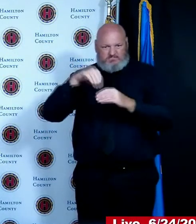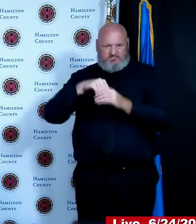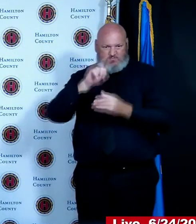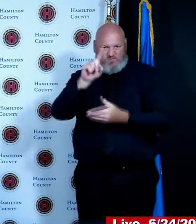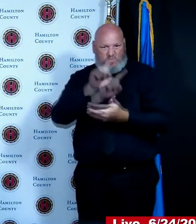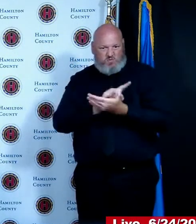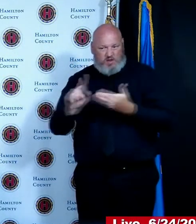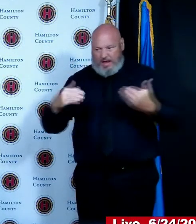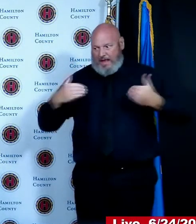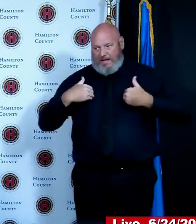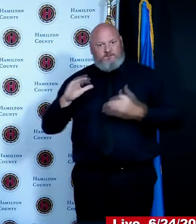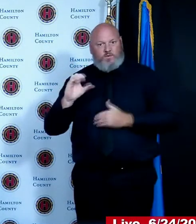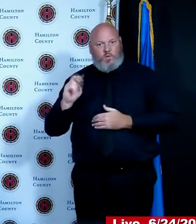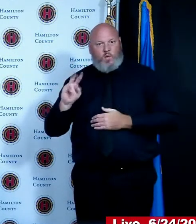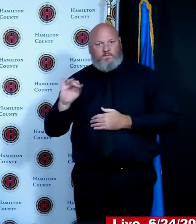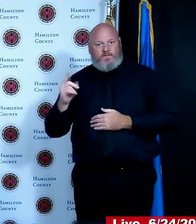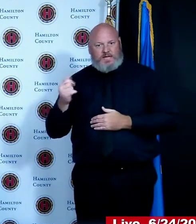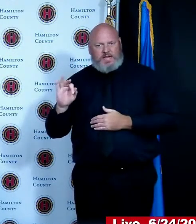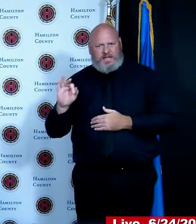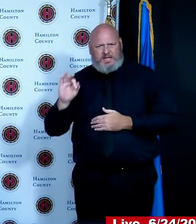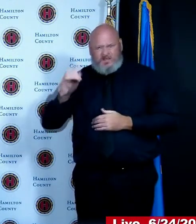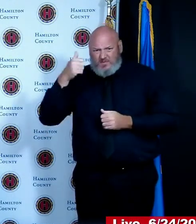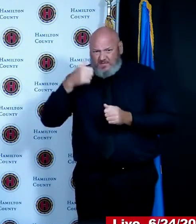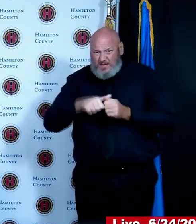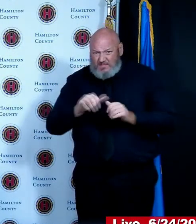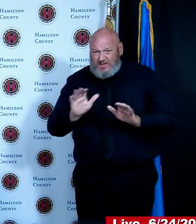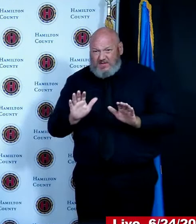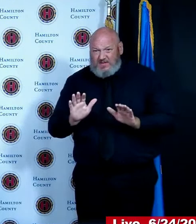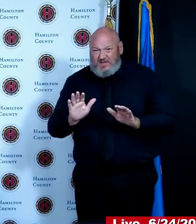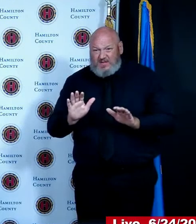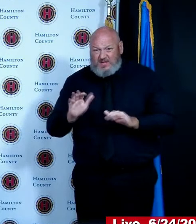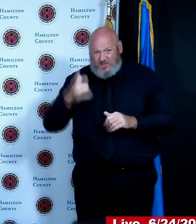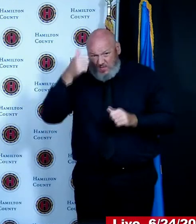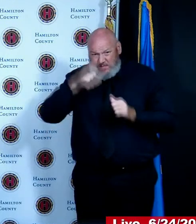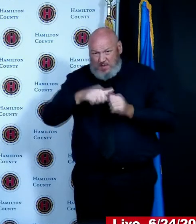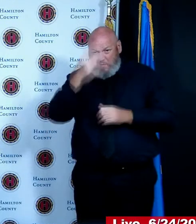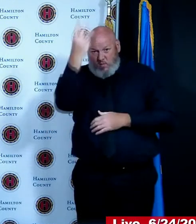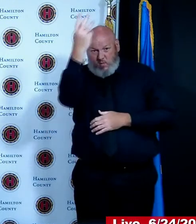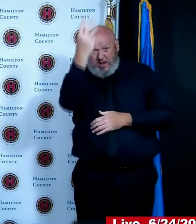briefings once a week and so I'm gonna read off the last four weeks to help you